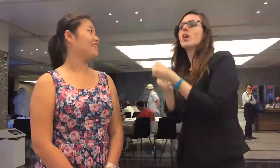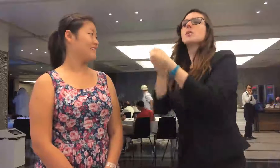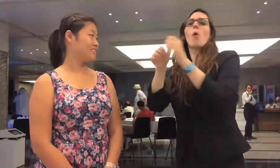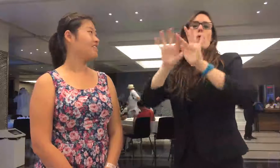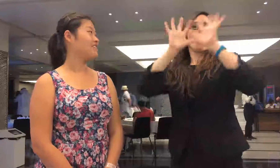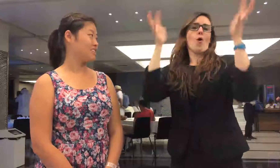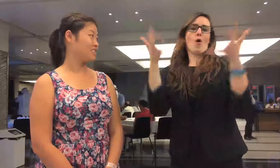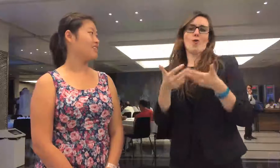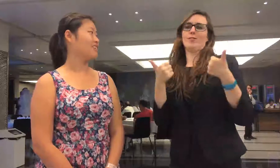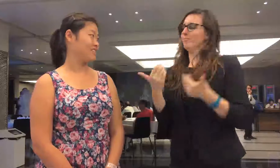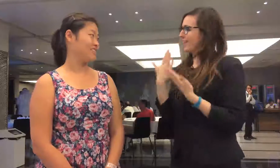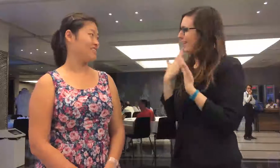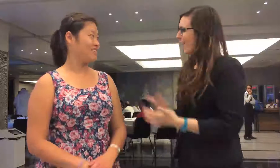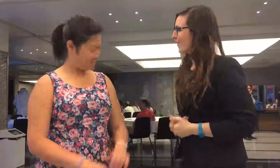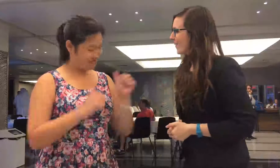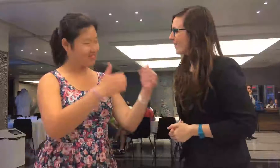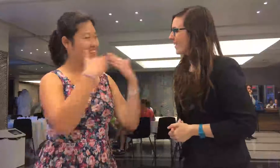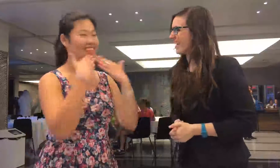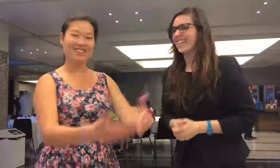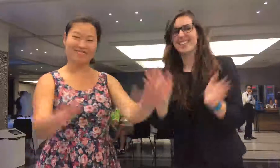to support others around the globe. Thank you.